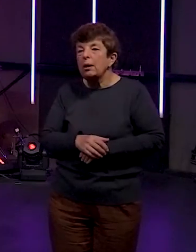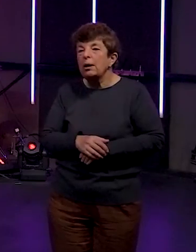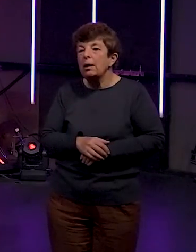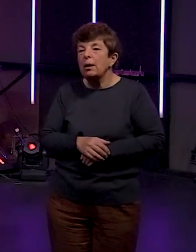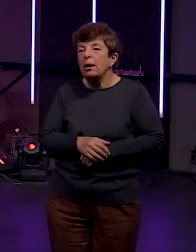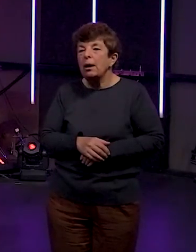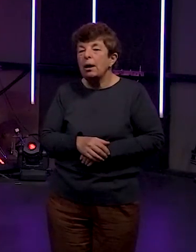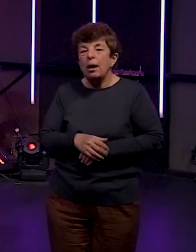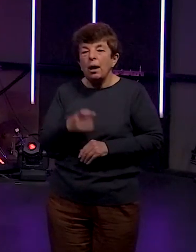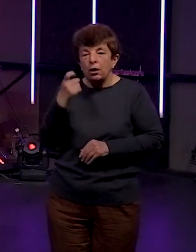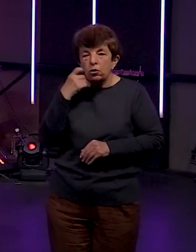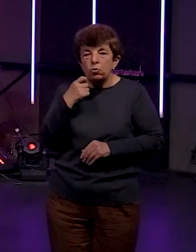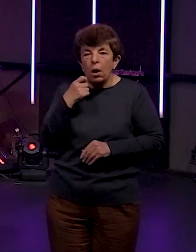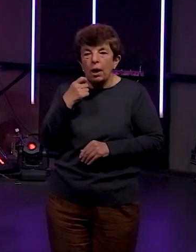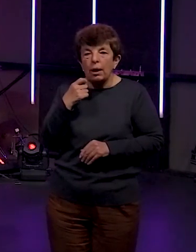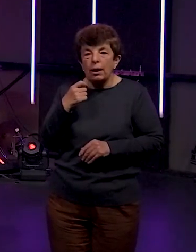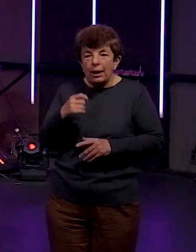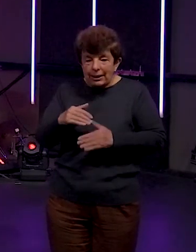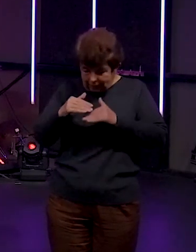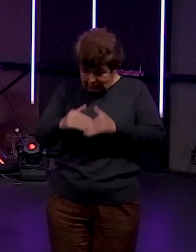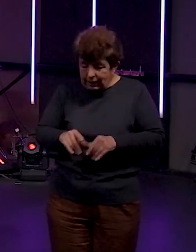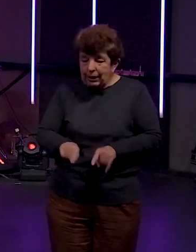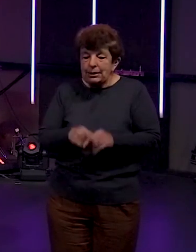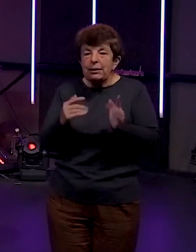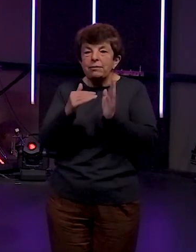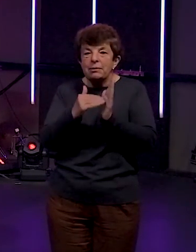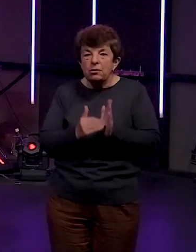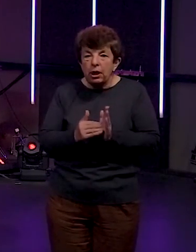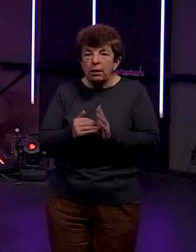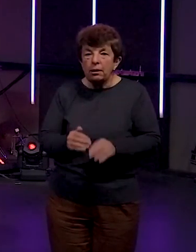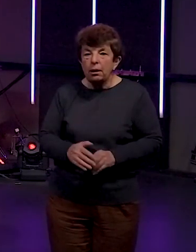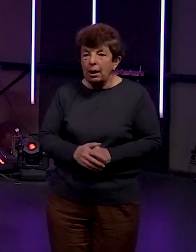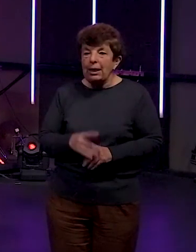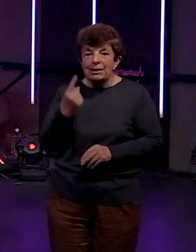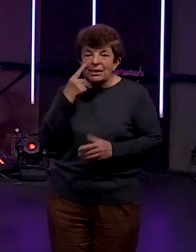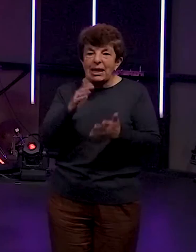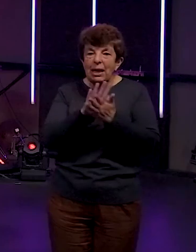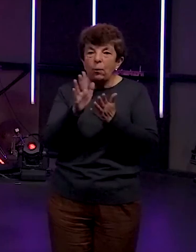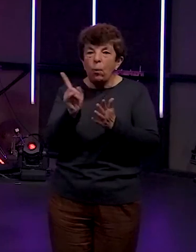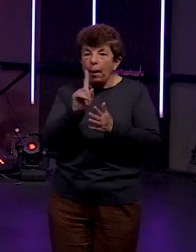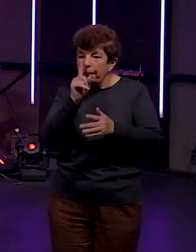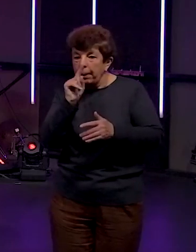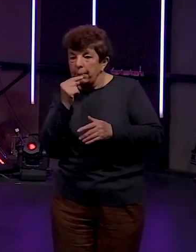try sitting in a different seat and see how everybody else in the household